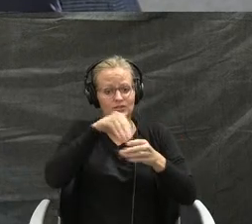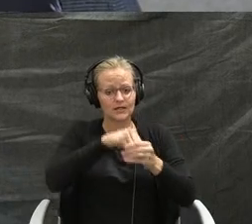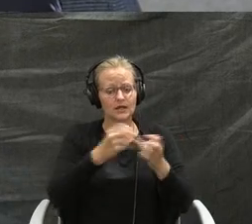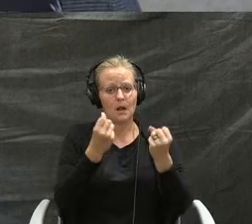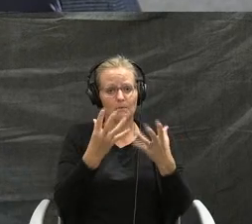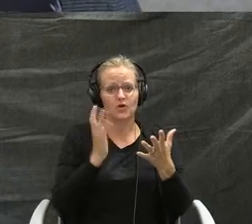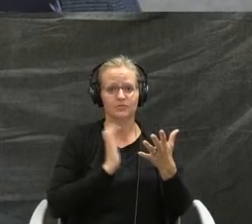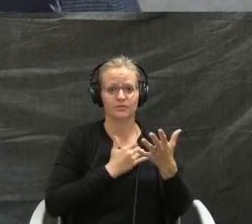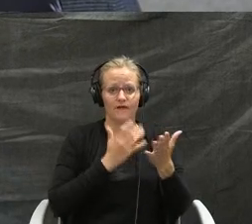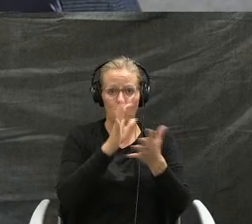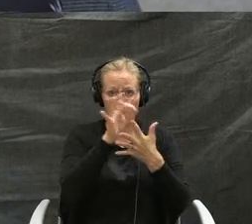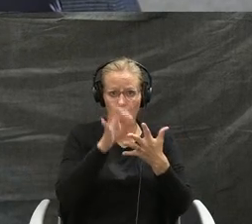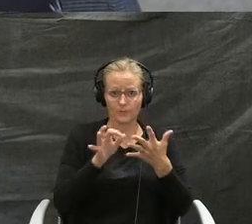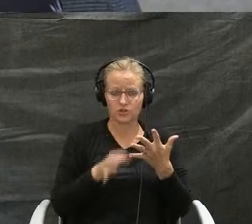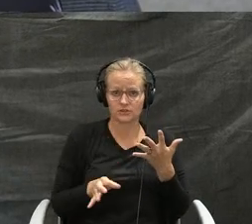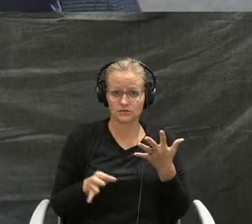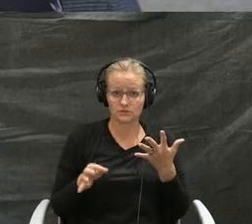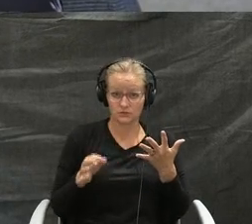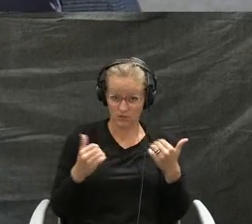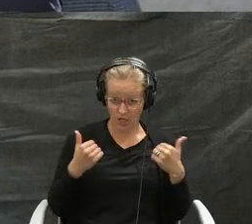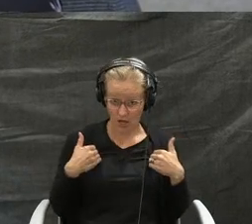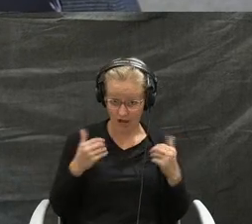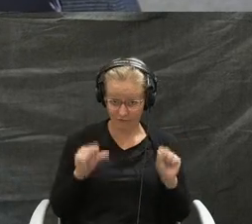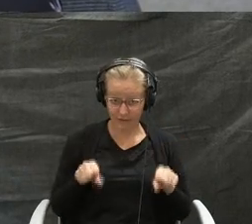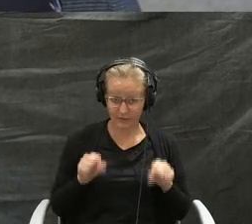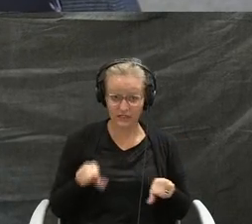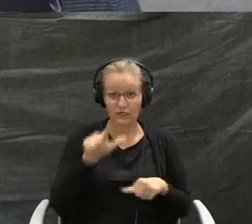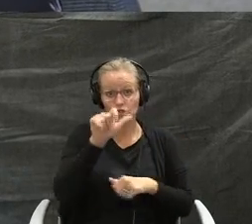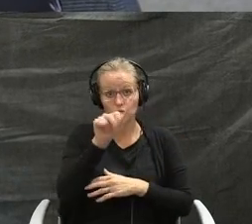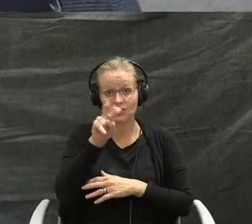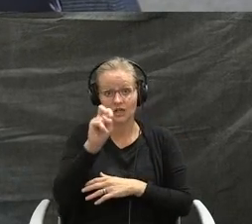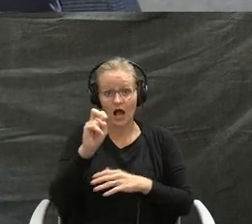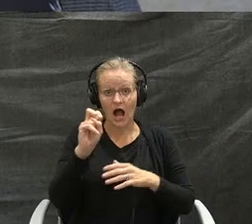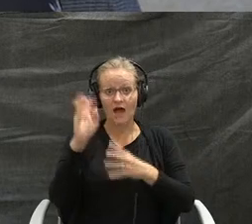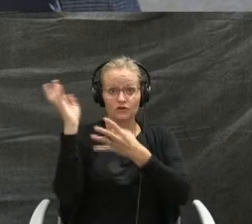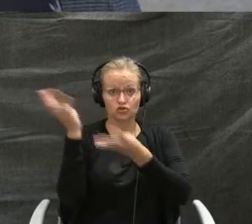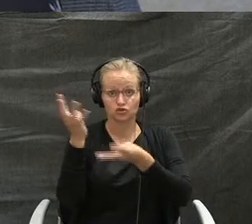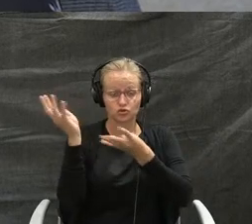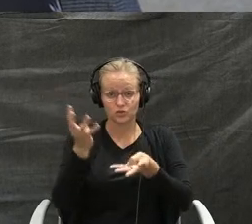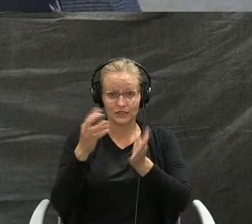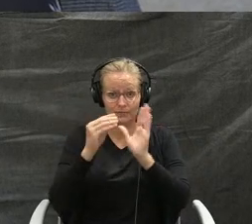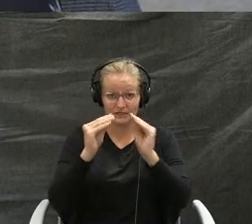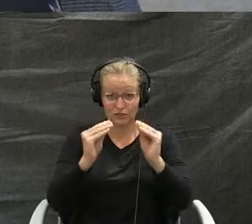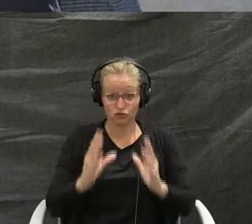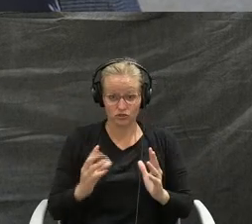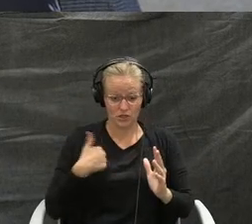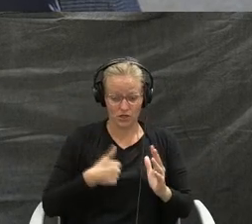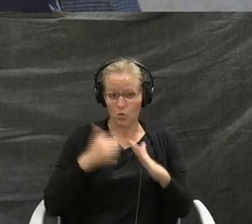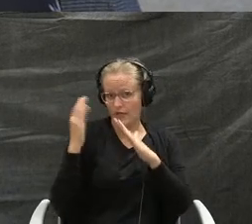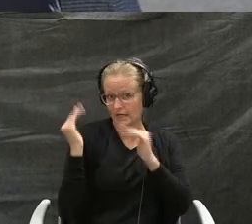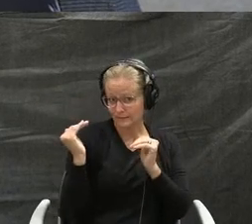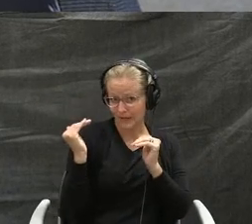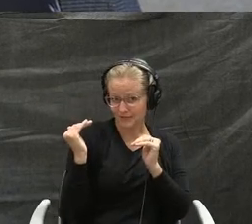stream teachers teaching? Are we expecting young children using the streaming that day to sit on their iPads all day? What